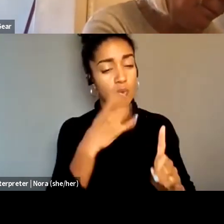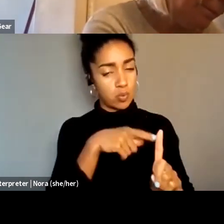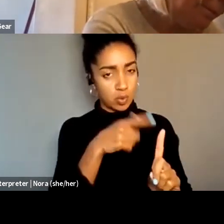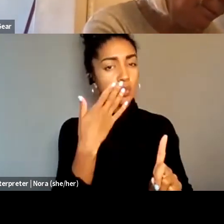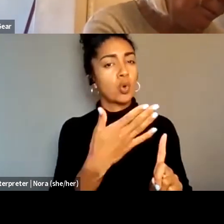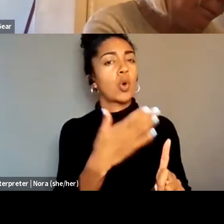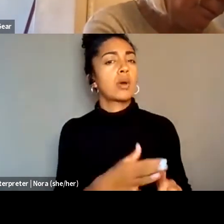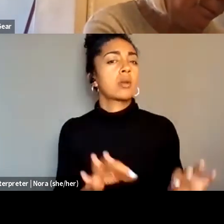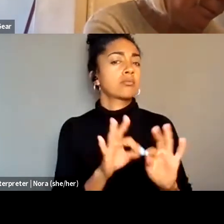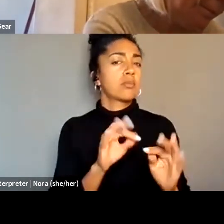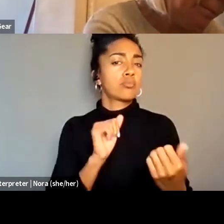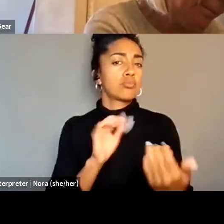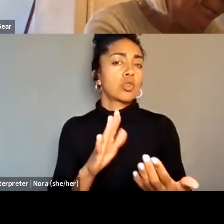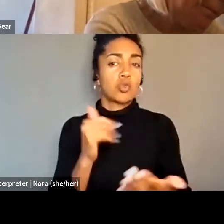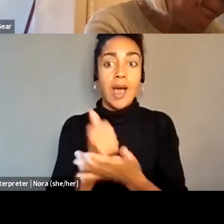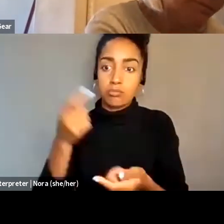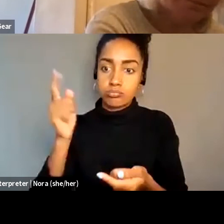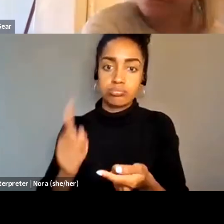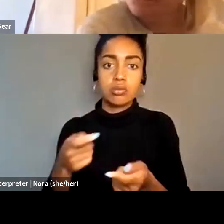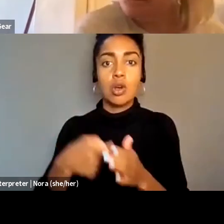the cost of education. Because what we find is that these young women, rallied behind the needs of the girls